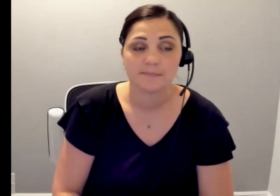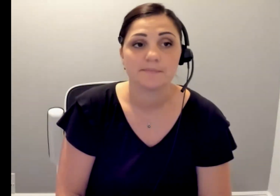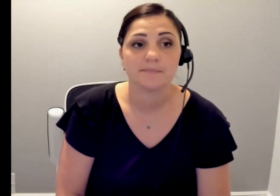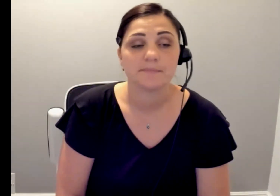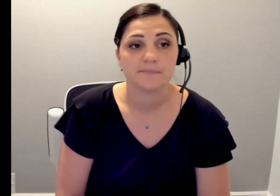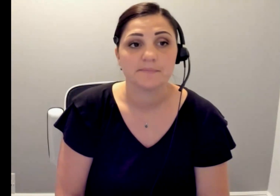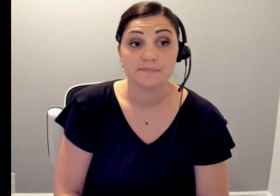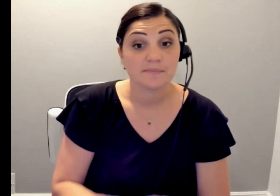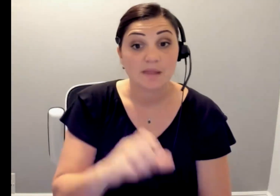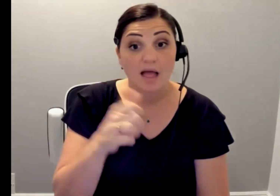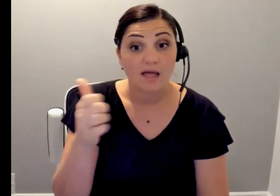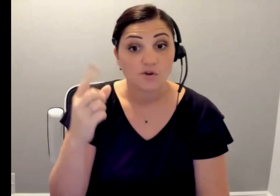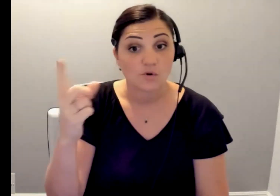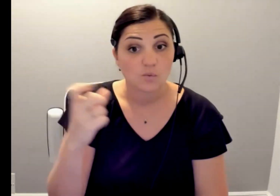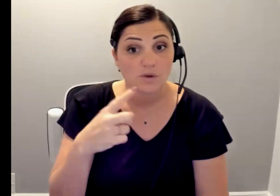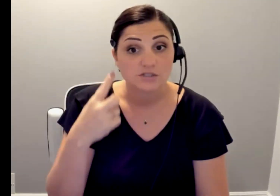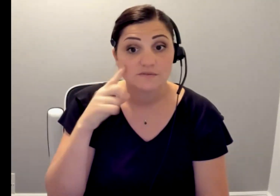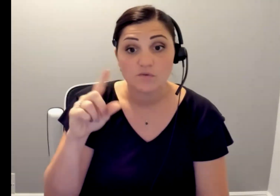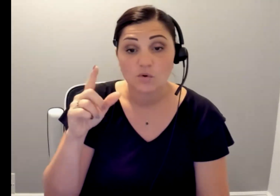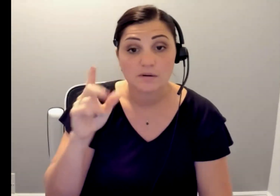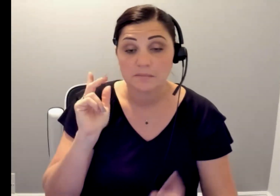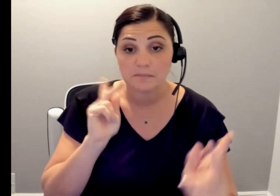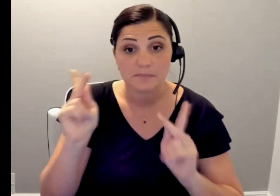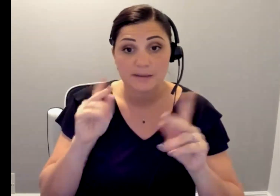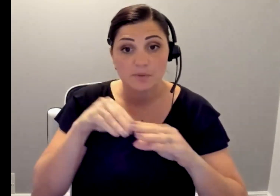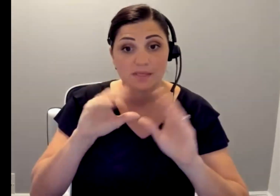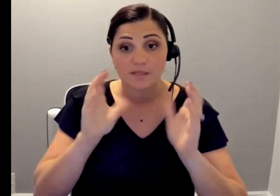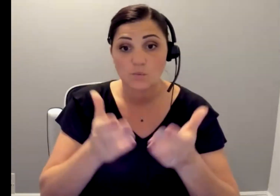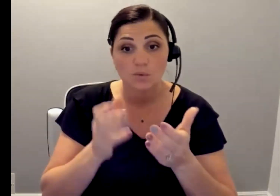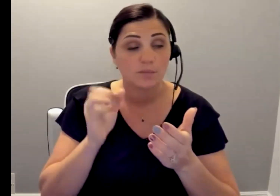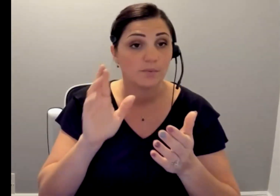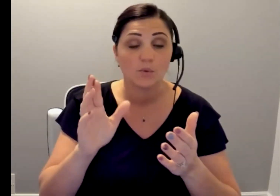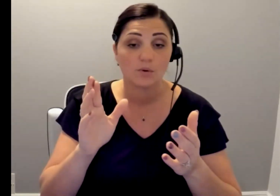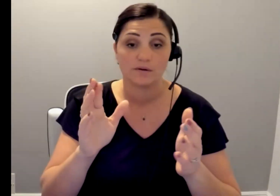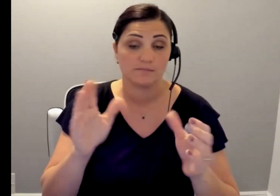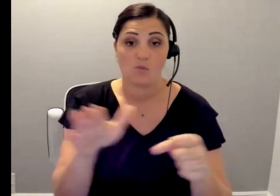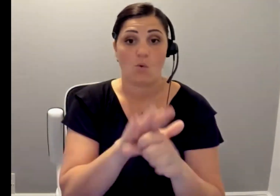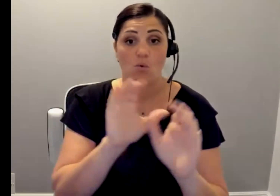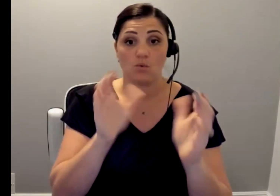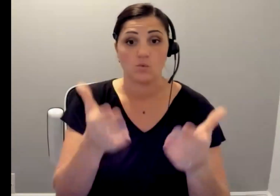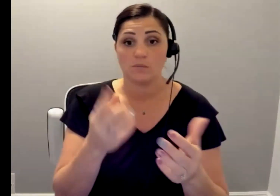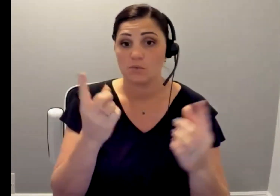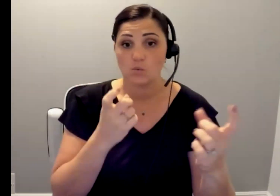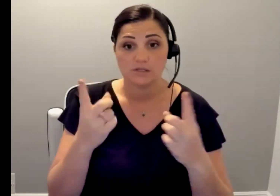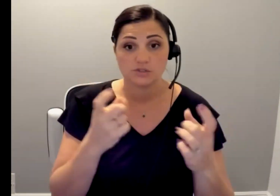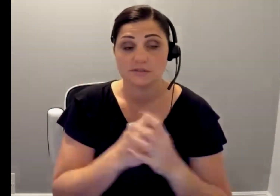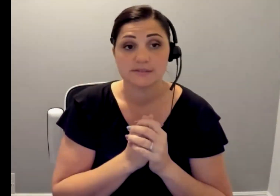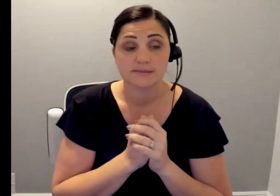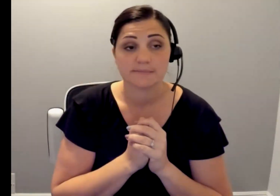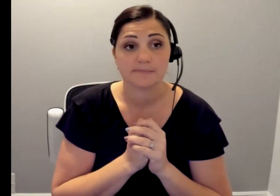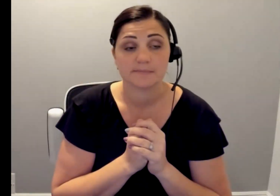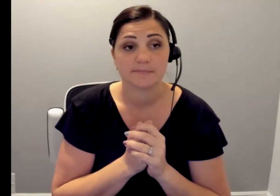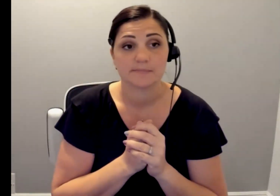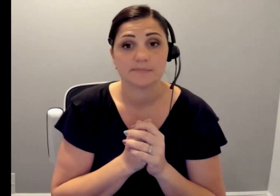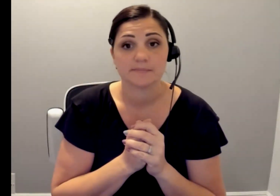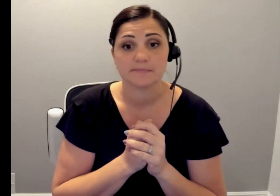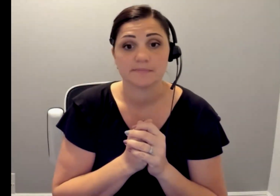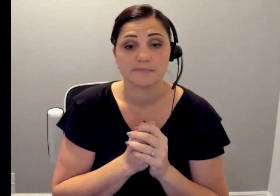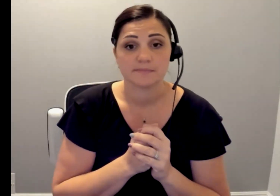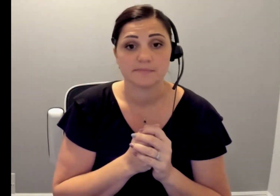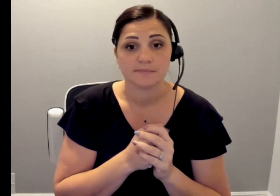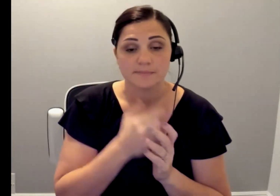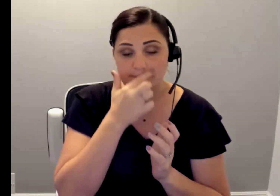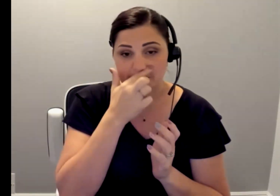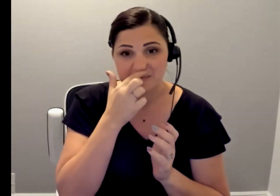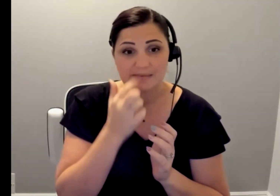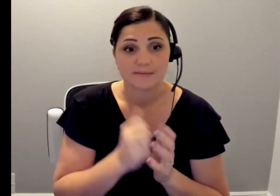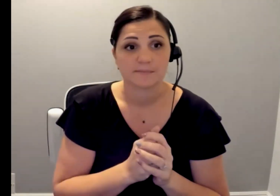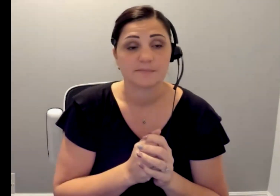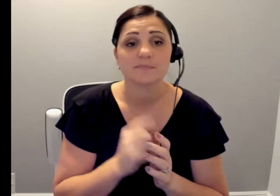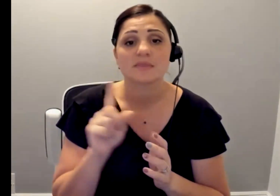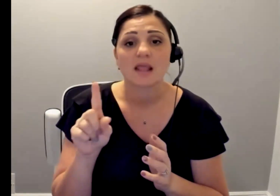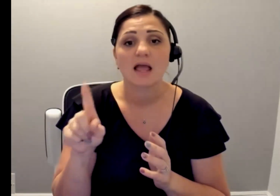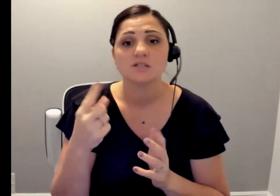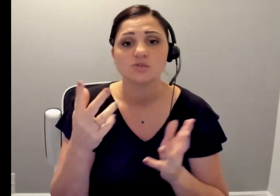think we do need to have that conversation because there are some parts of the world where having a disability is frowned upon.